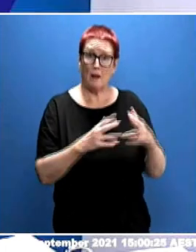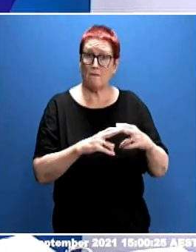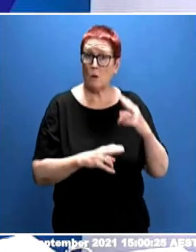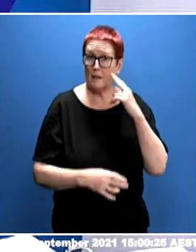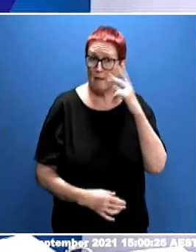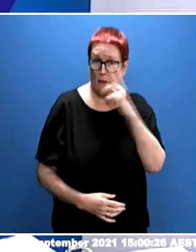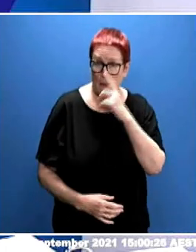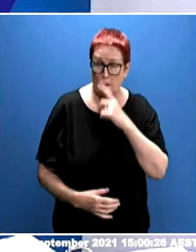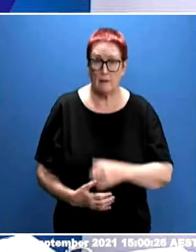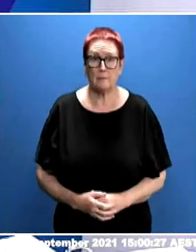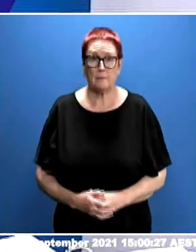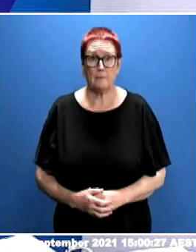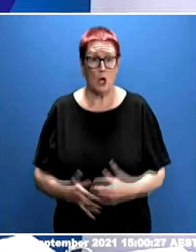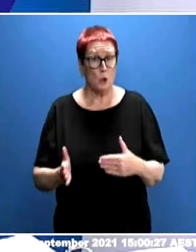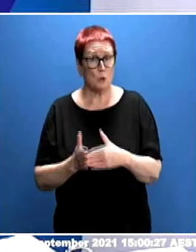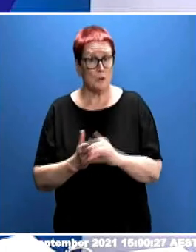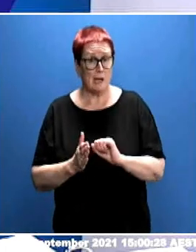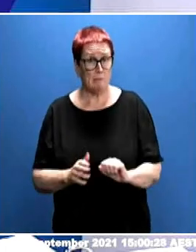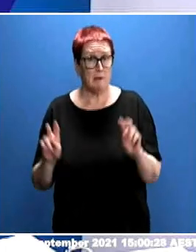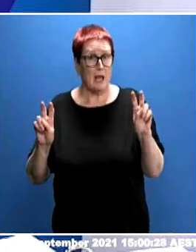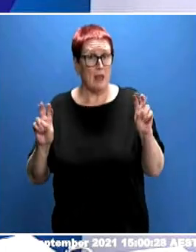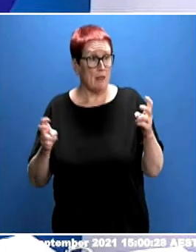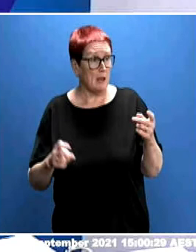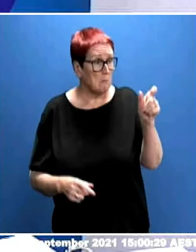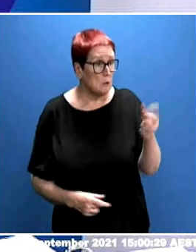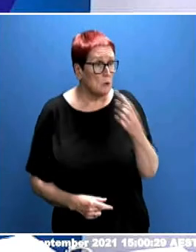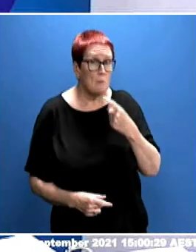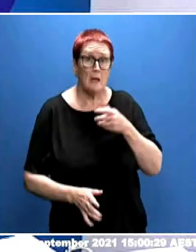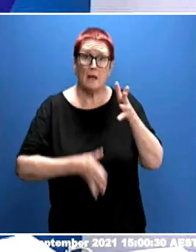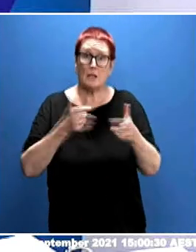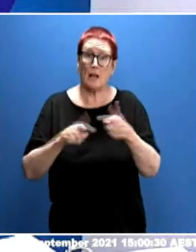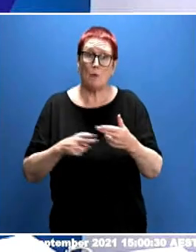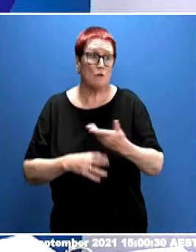The theme for today, I'm informed, is "Sign Language for All Deaf Learners".